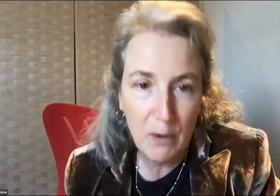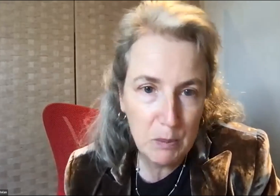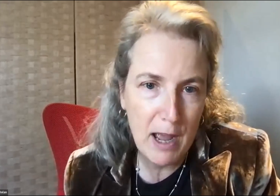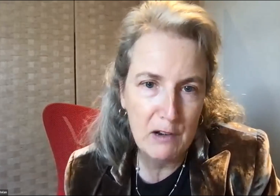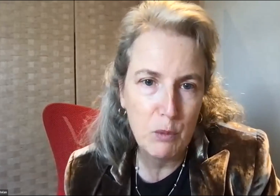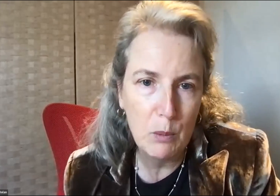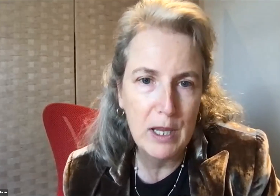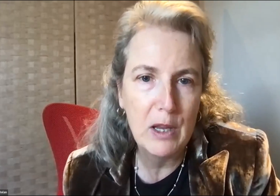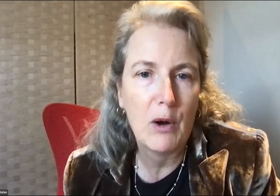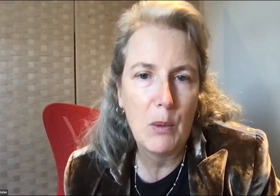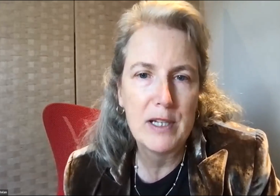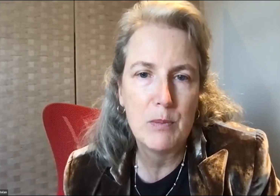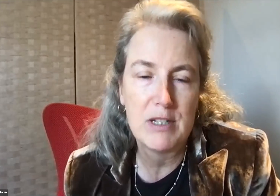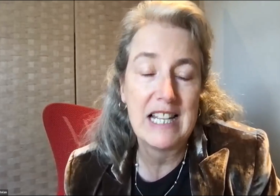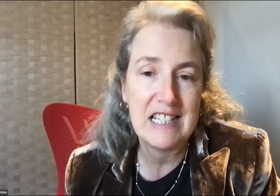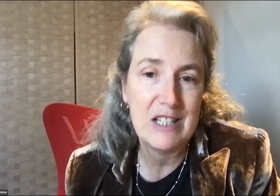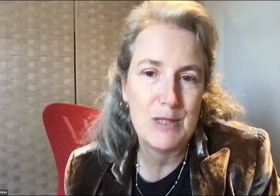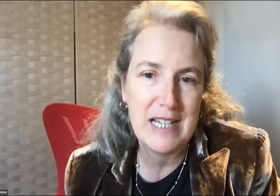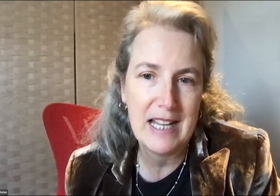I am very proud of what we are going to present to you today.